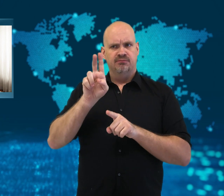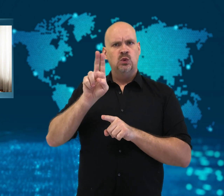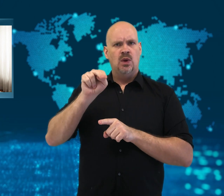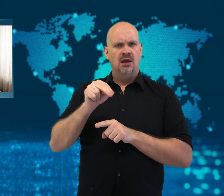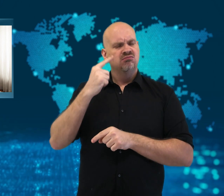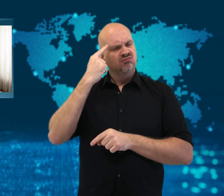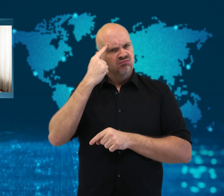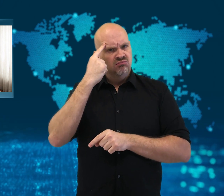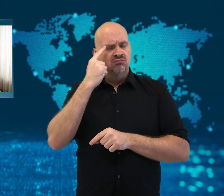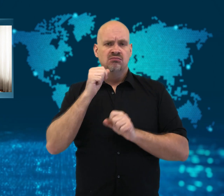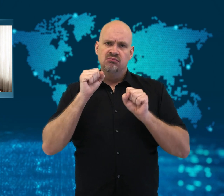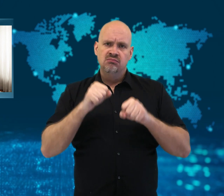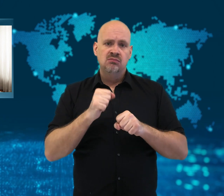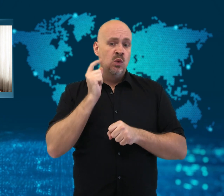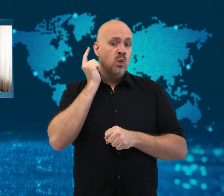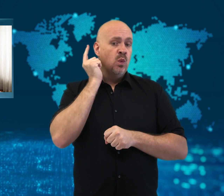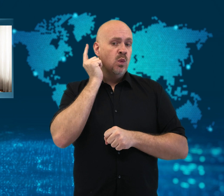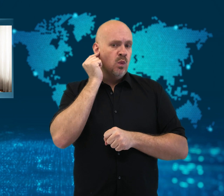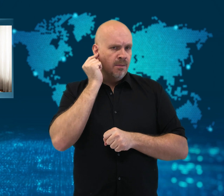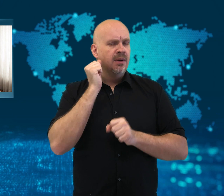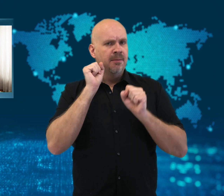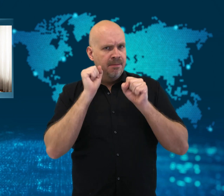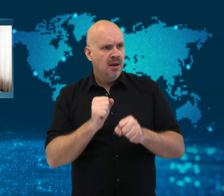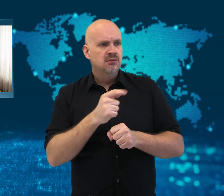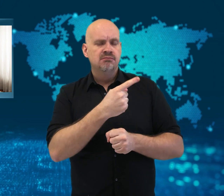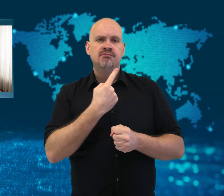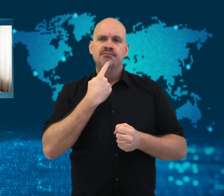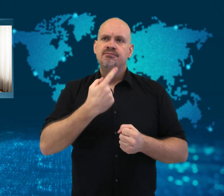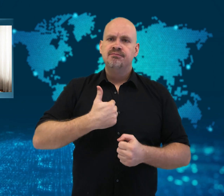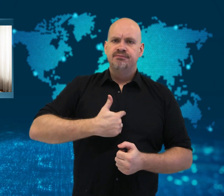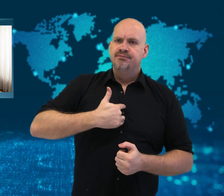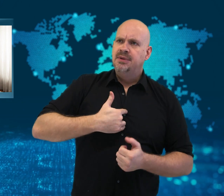equality and human rights.